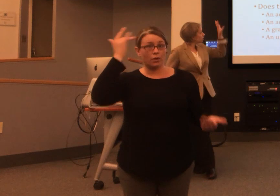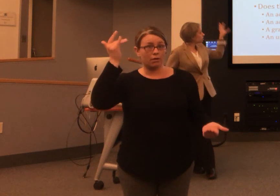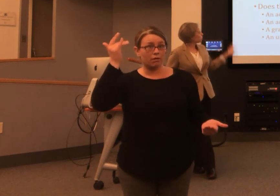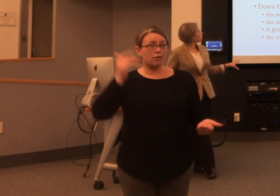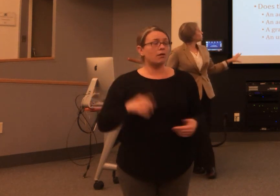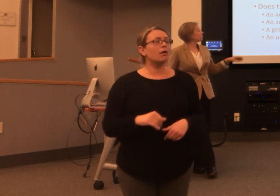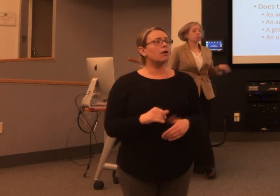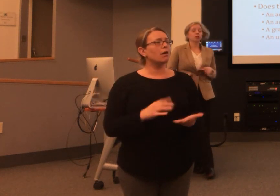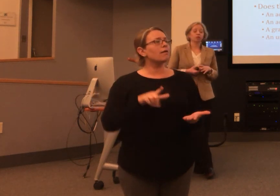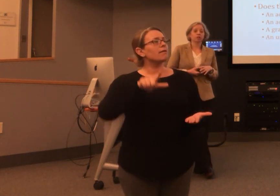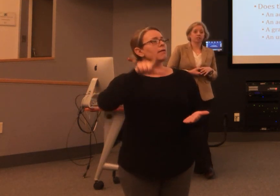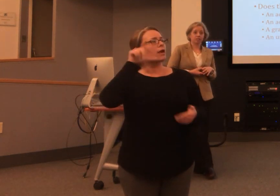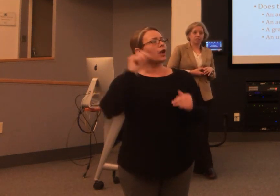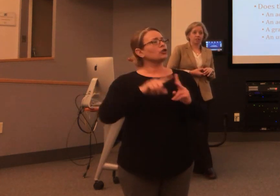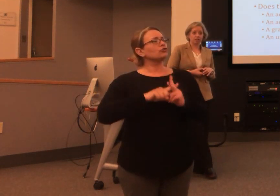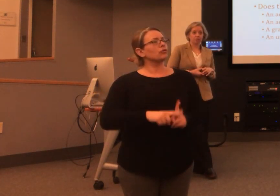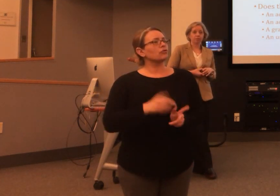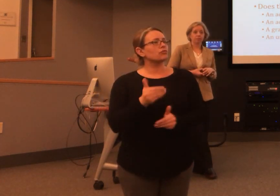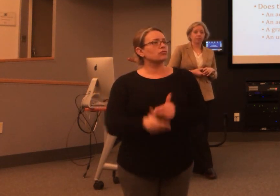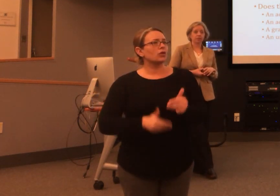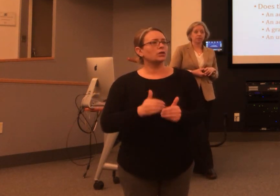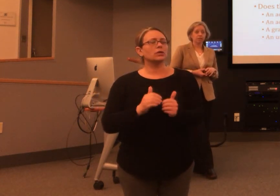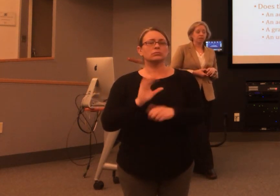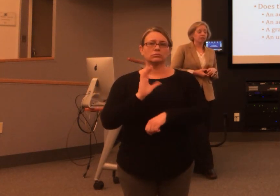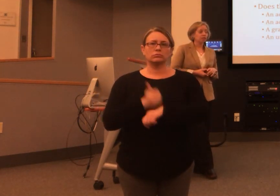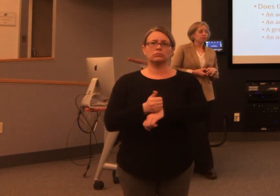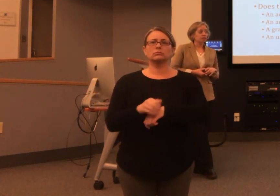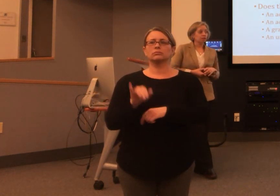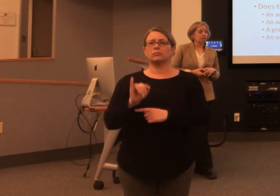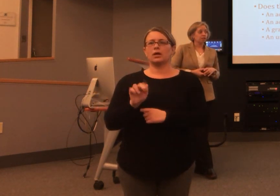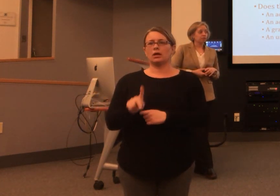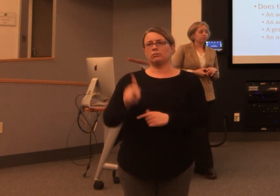And so here are some questions we want you all to consider.